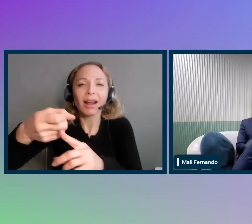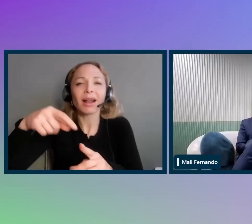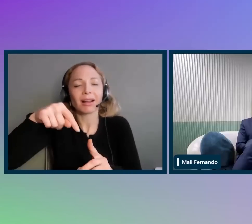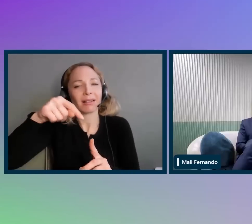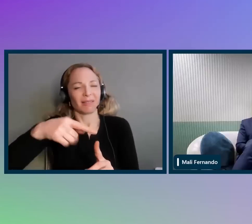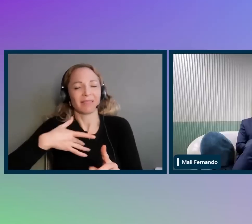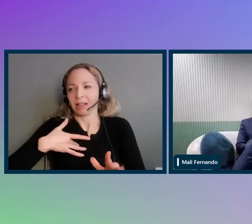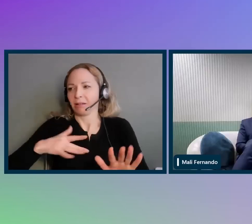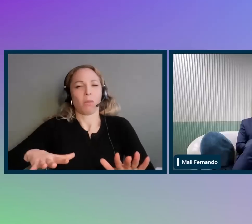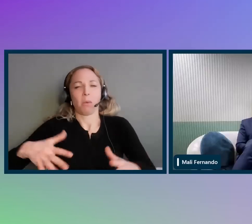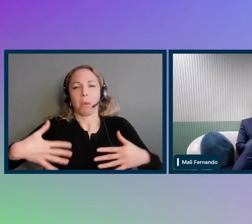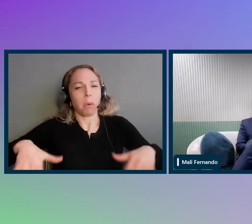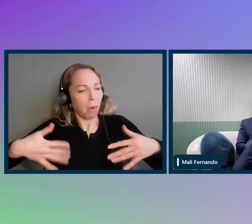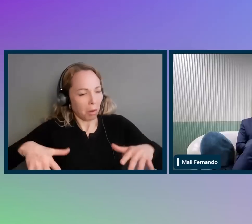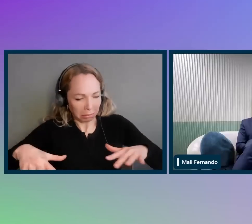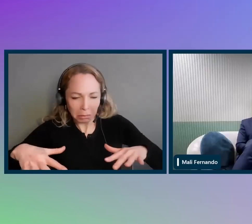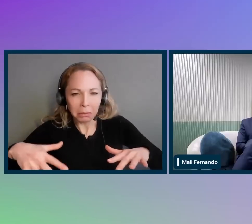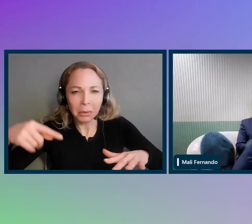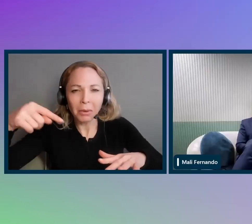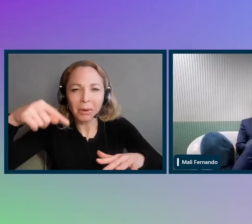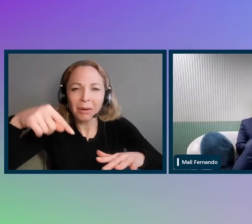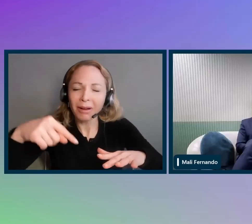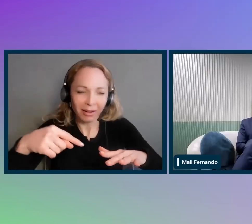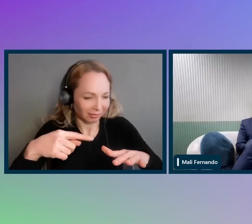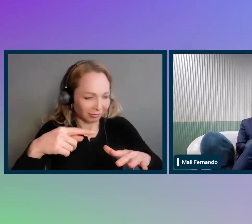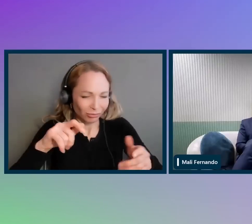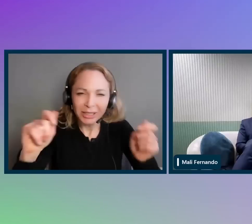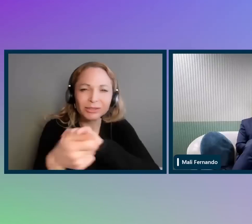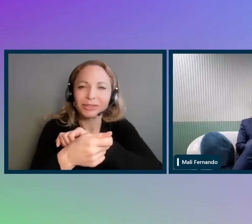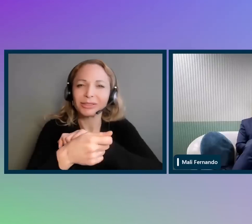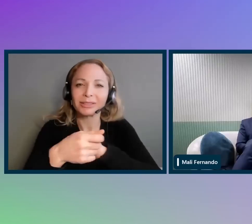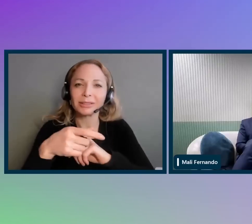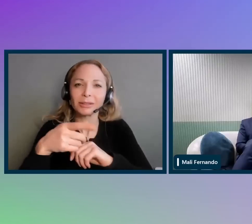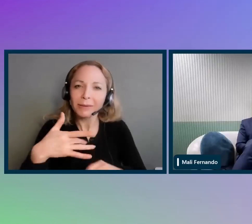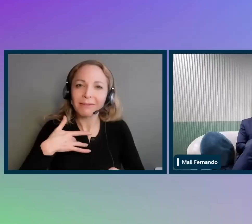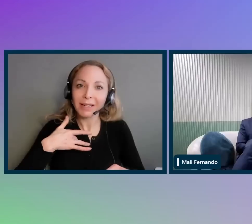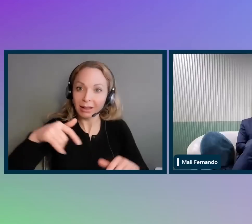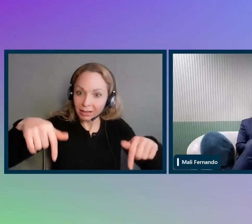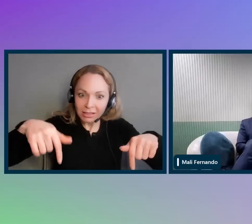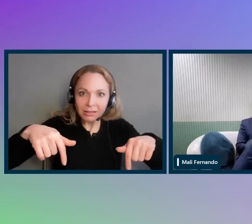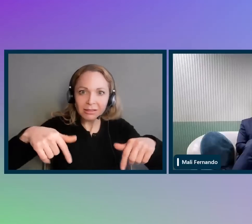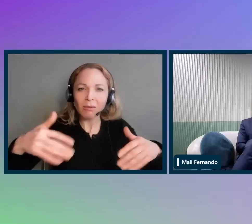my accessibility program at HSBC is on the right track, we are doing the right thing